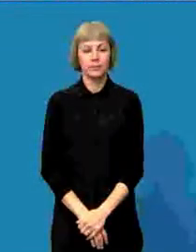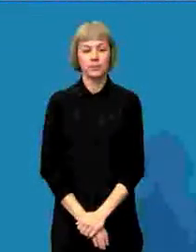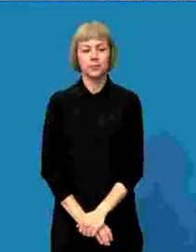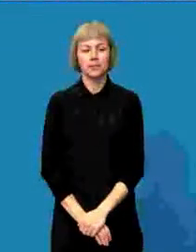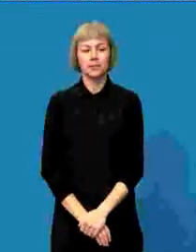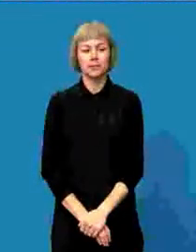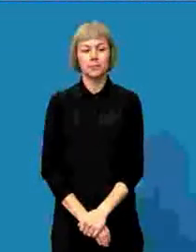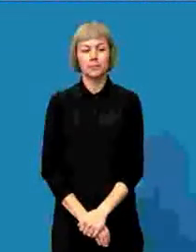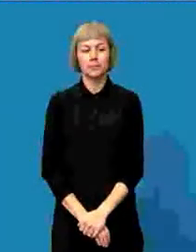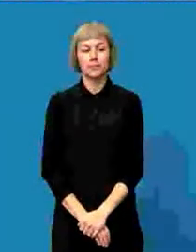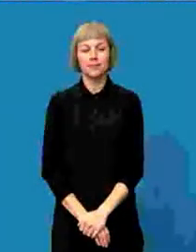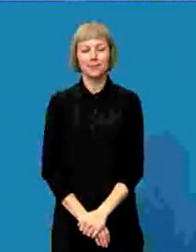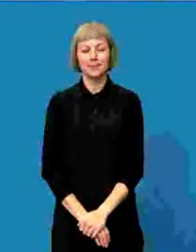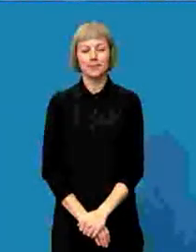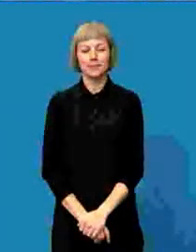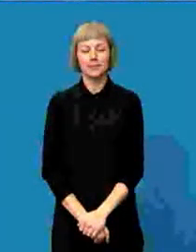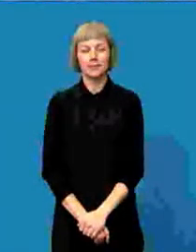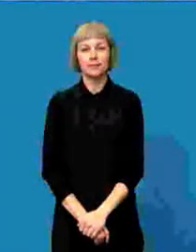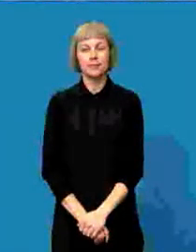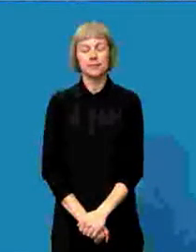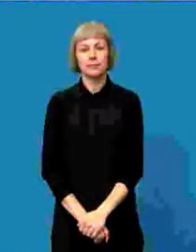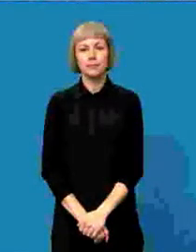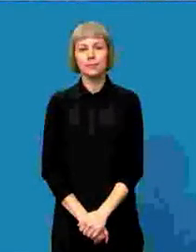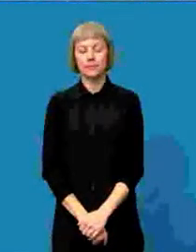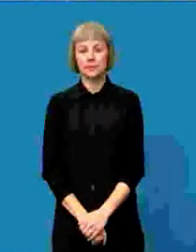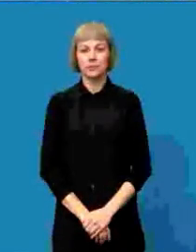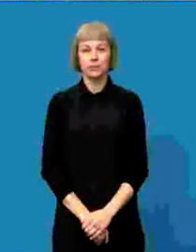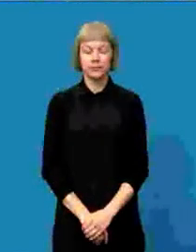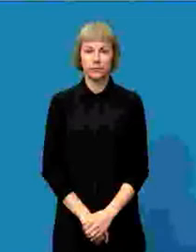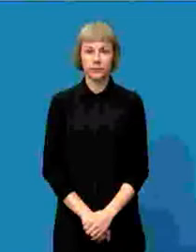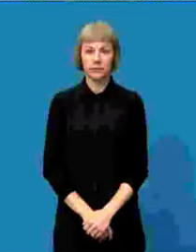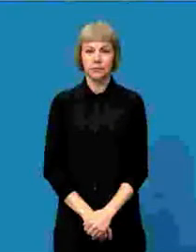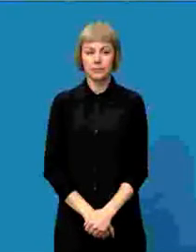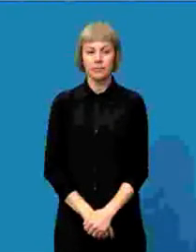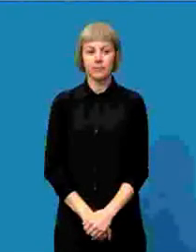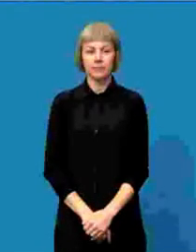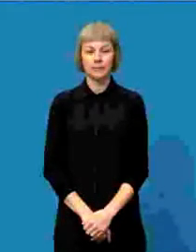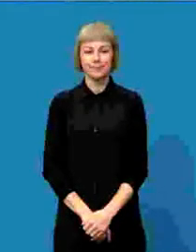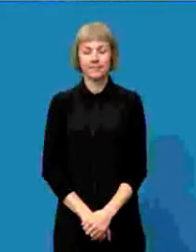Yes, thank you. Thank you